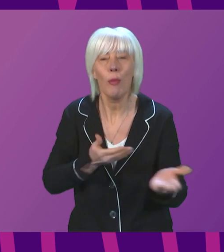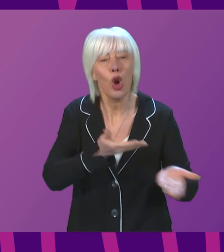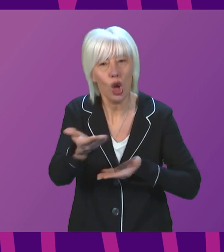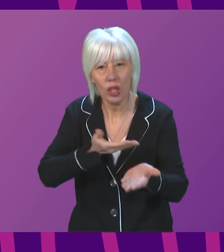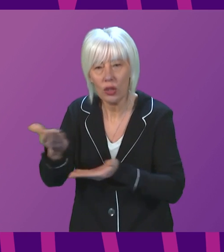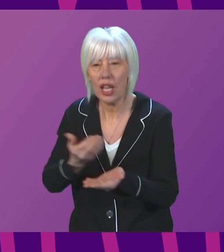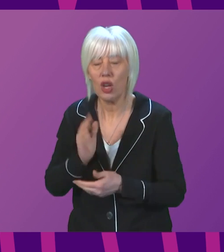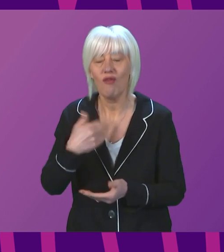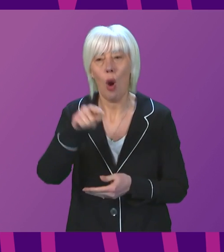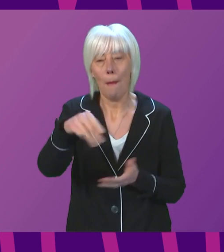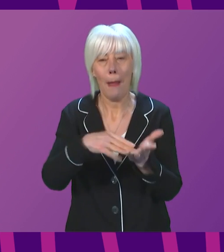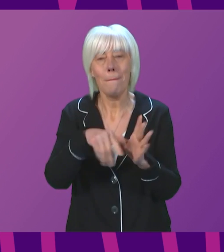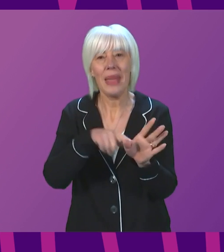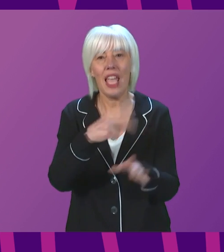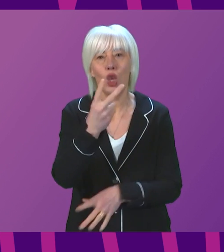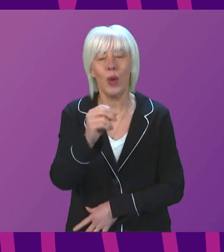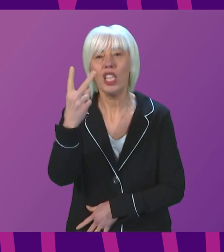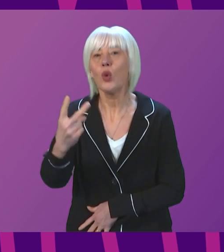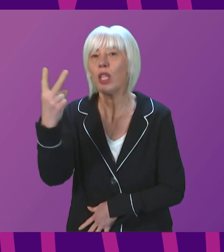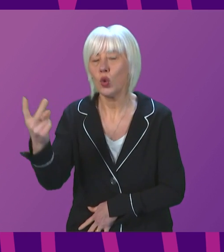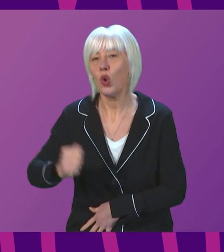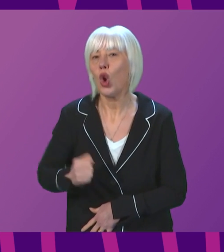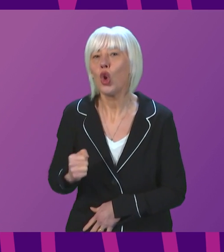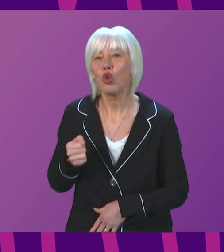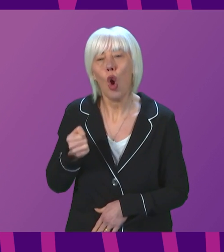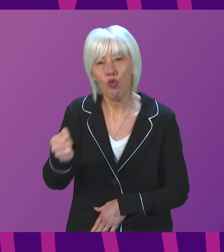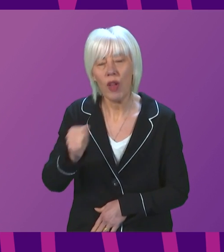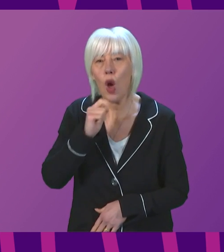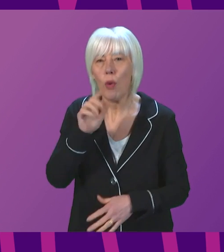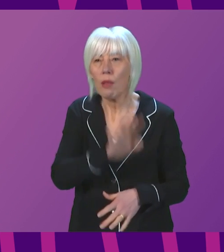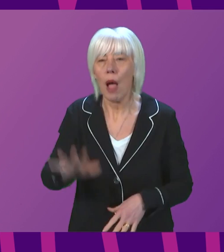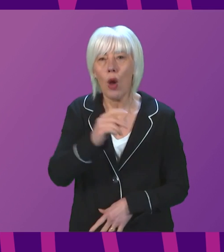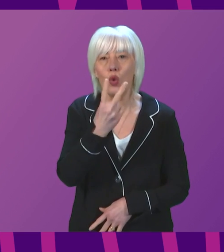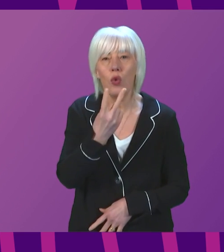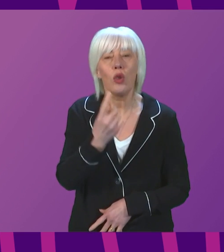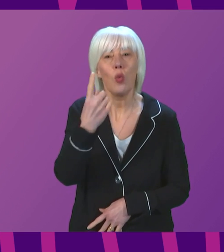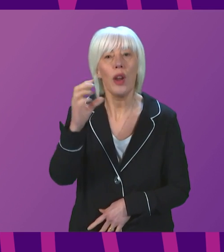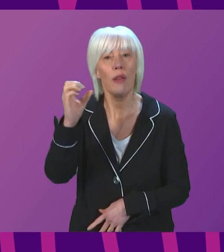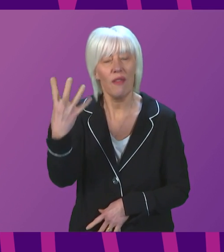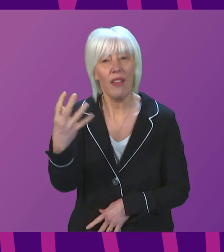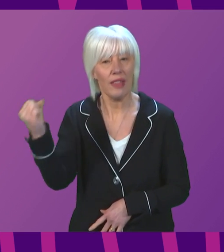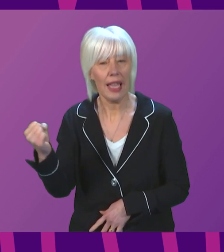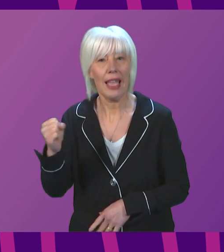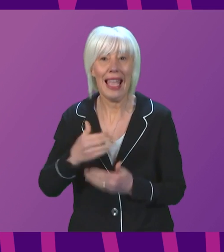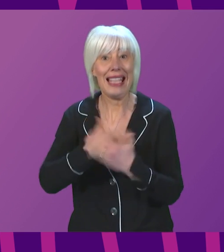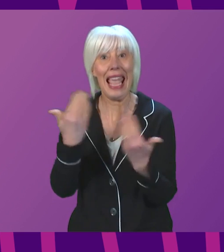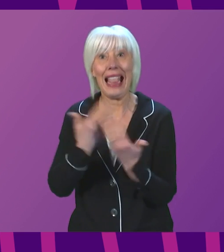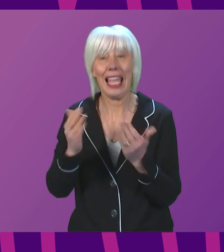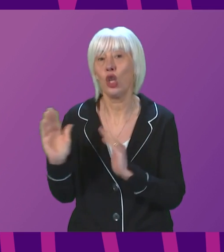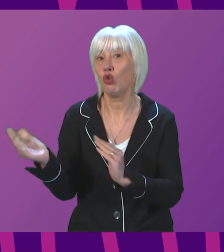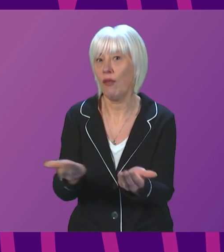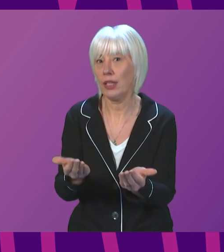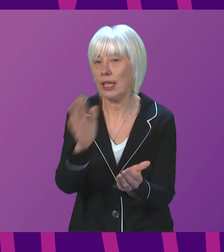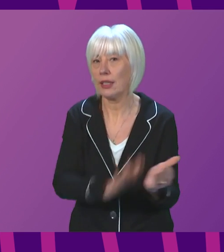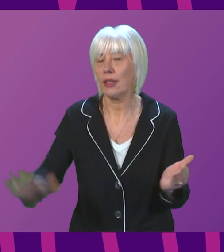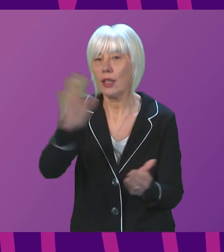From May 2022, ScotRail will operate around 2,150 daily services, providing almost 600,000